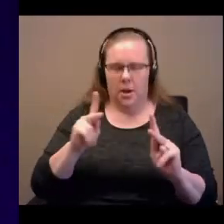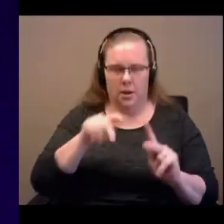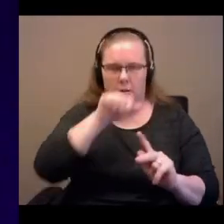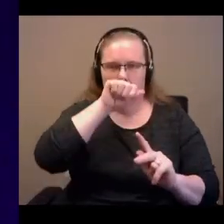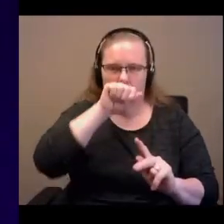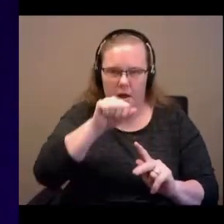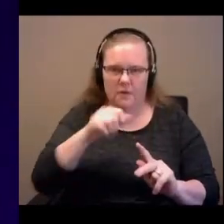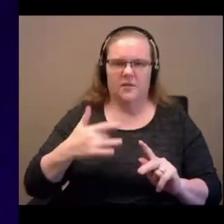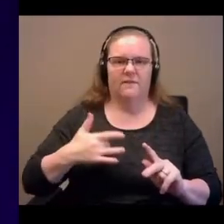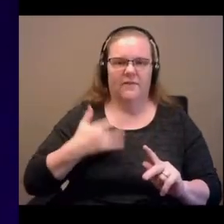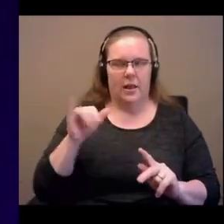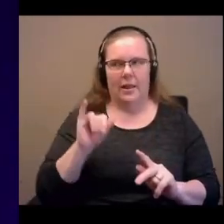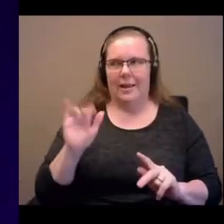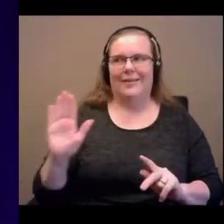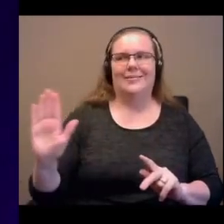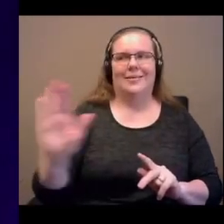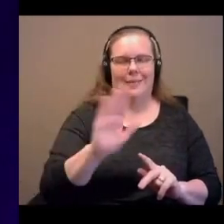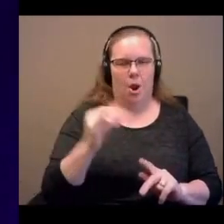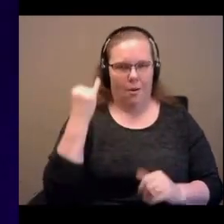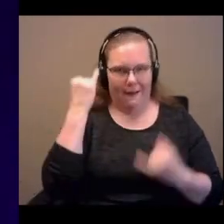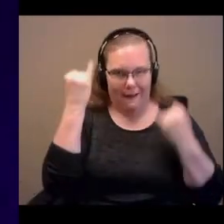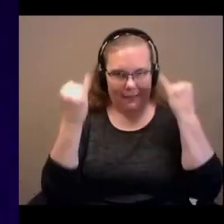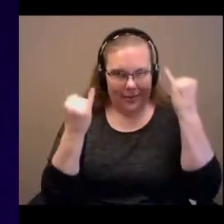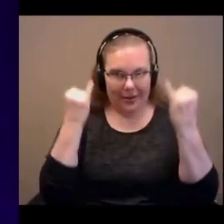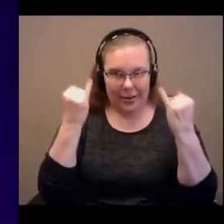their idea, because the more they feel like it’s theirs, the more they’ve participated in